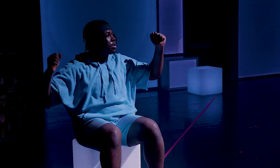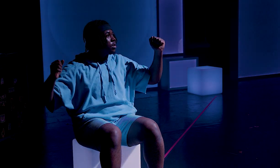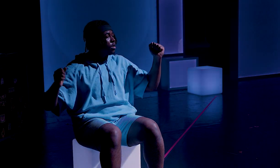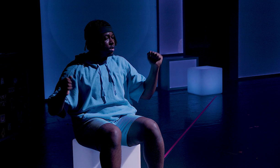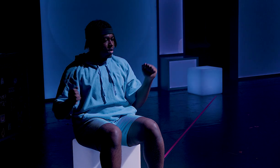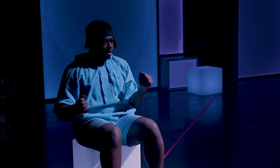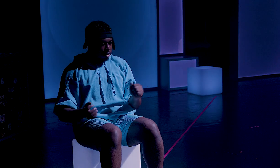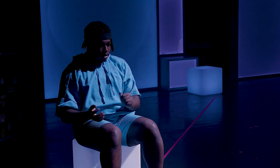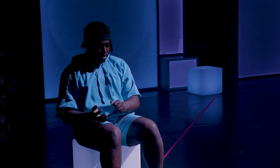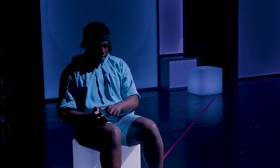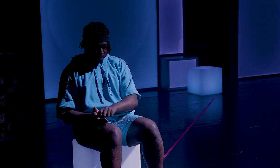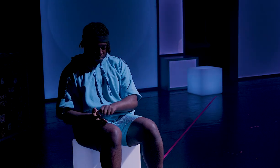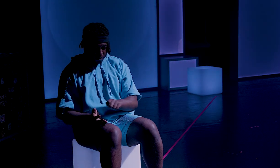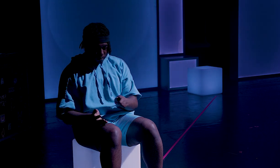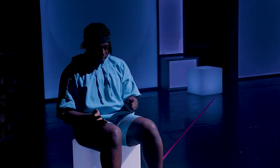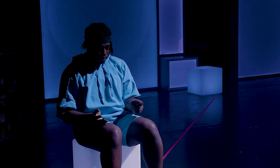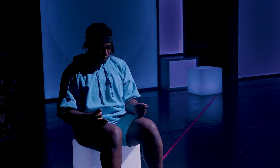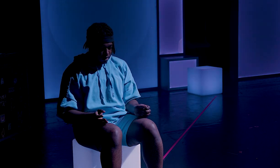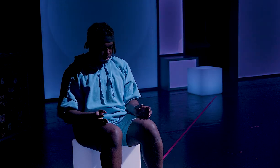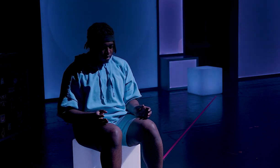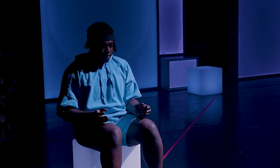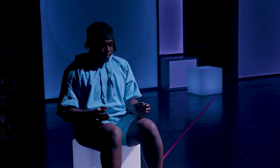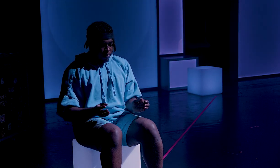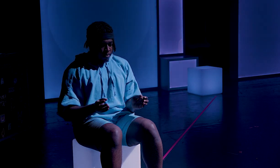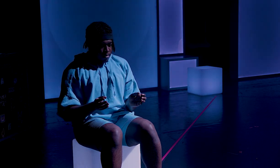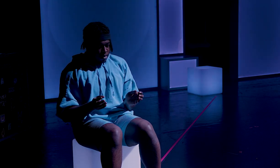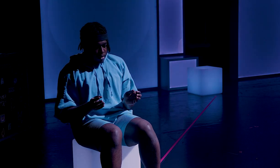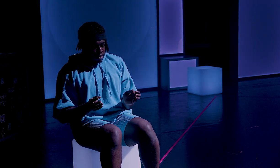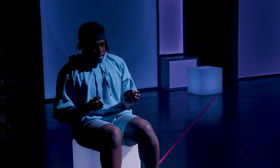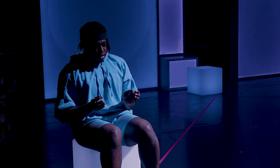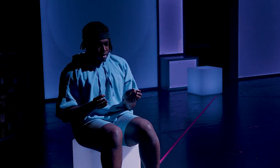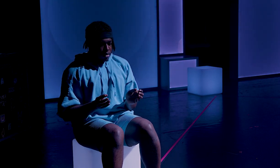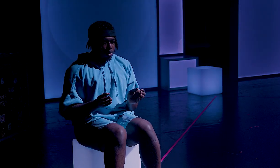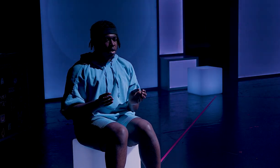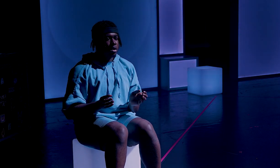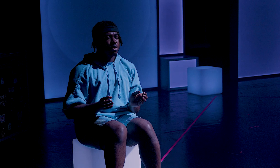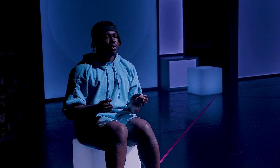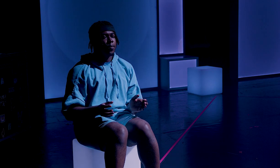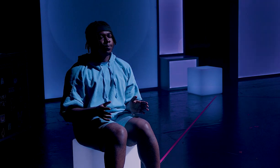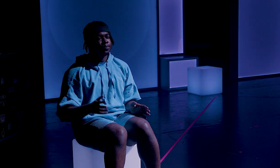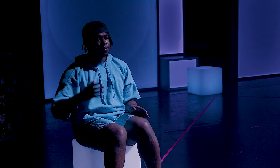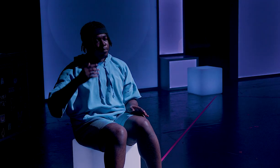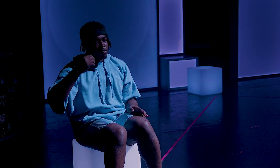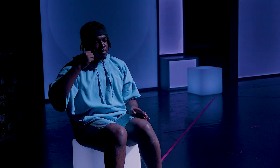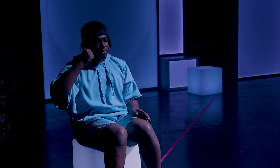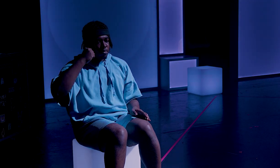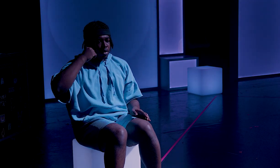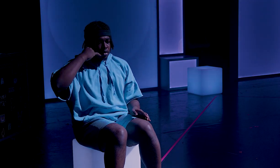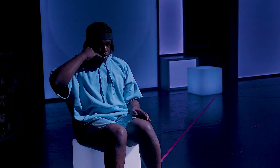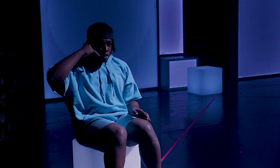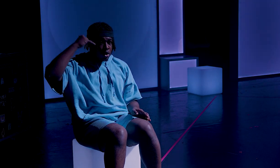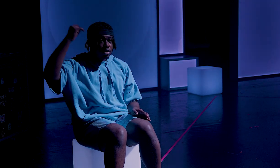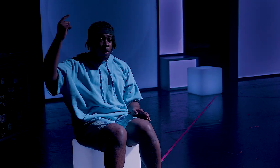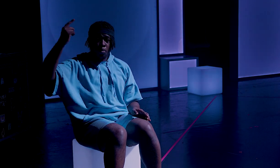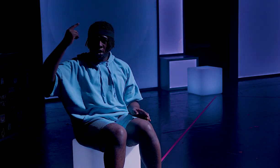call on someone